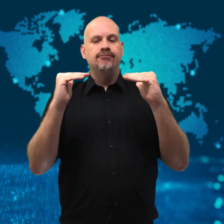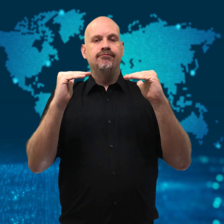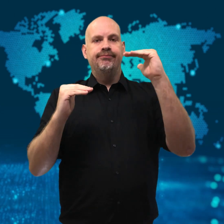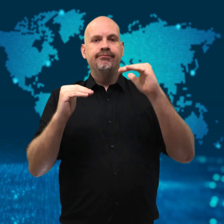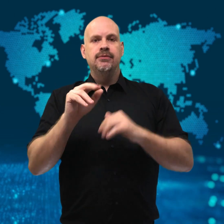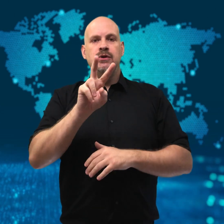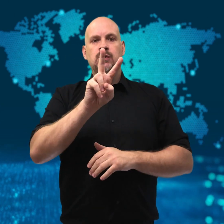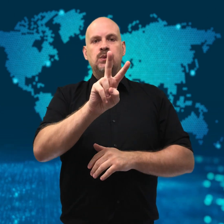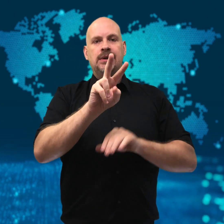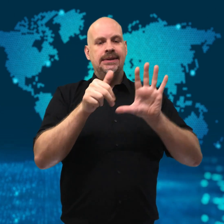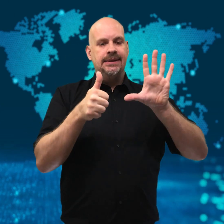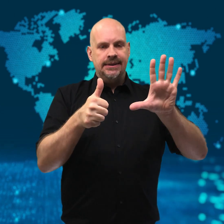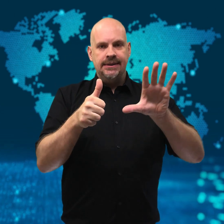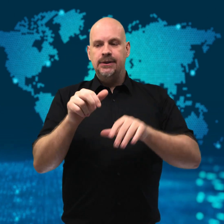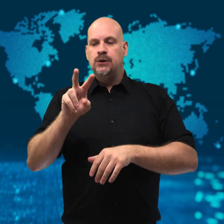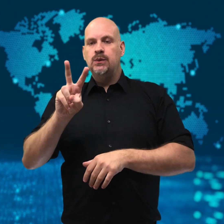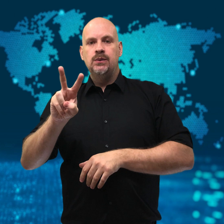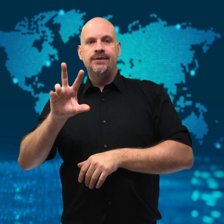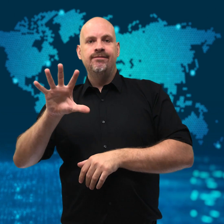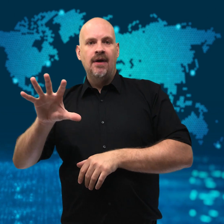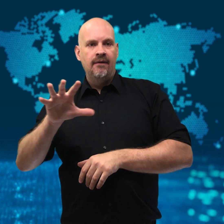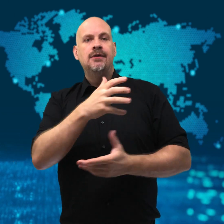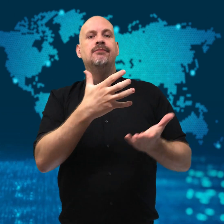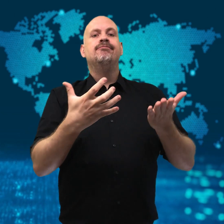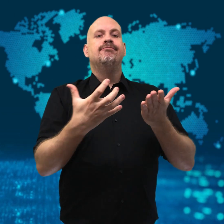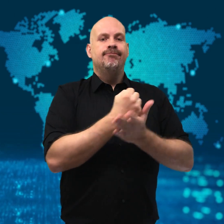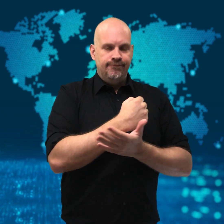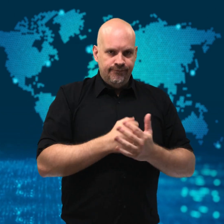seat to meet a gender quota.